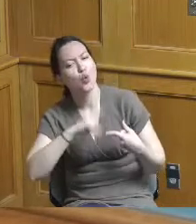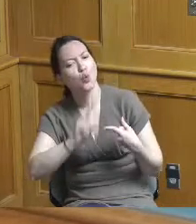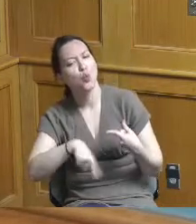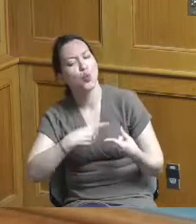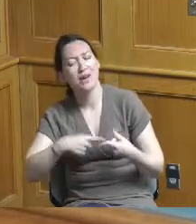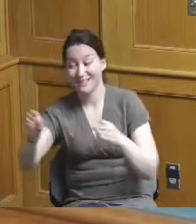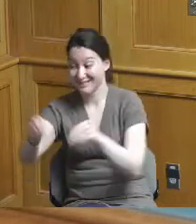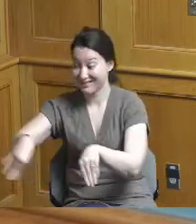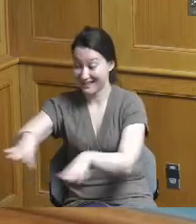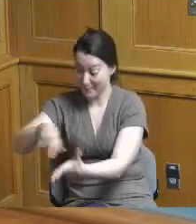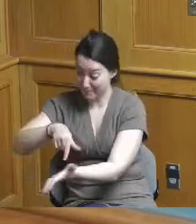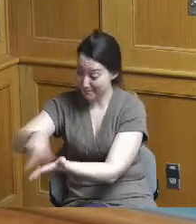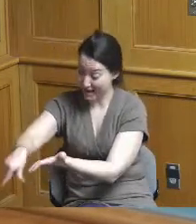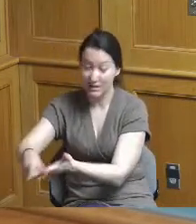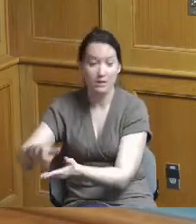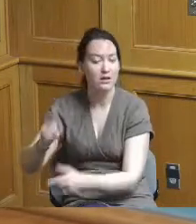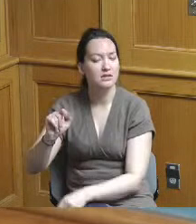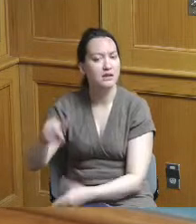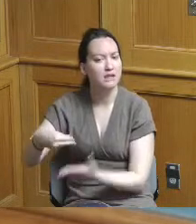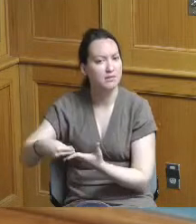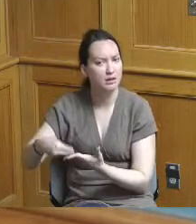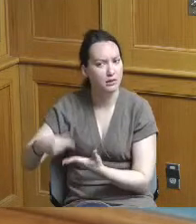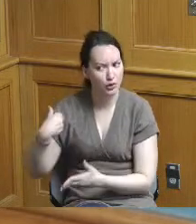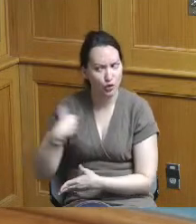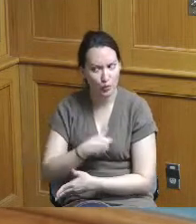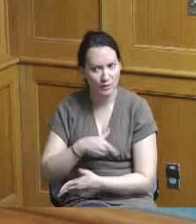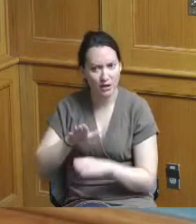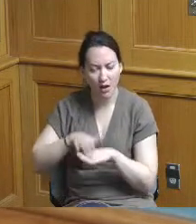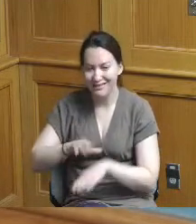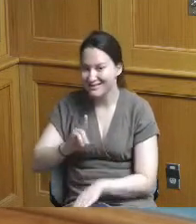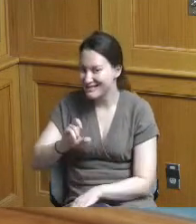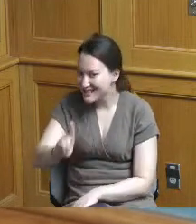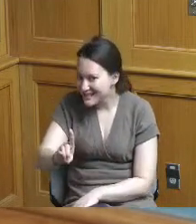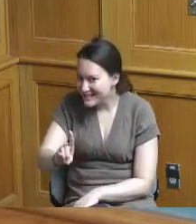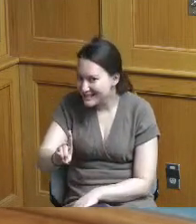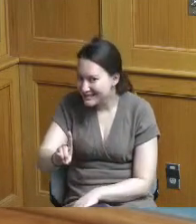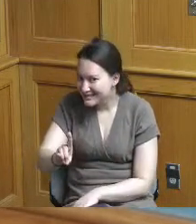this land and we paying taxpayer money can we be on the deed like they like they have with